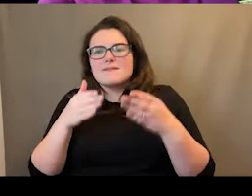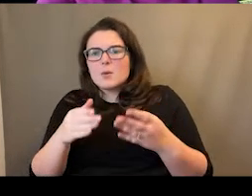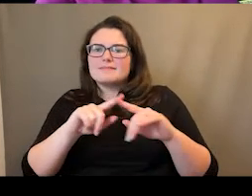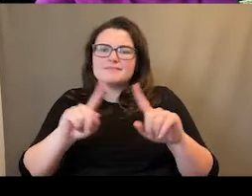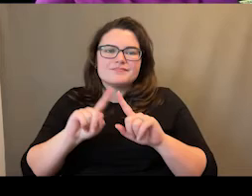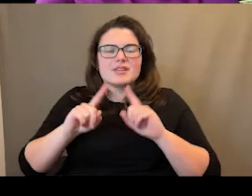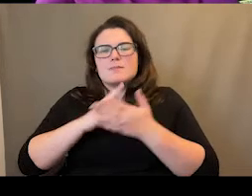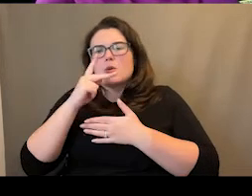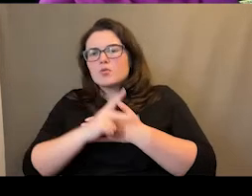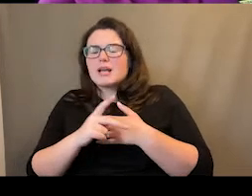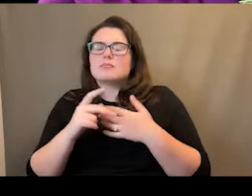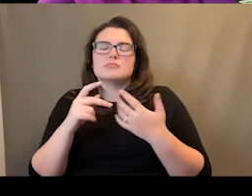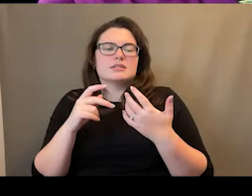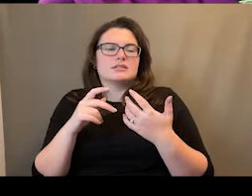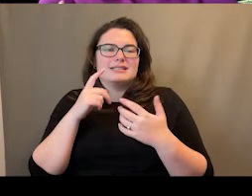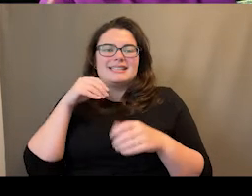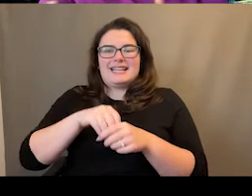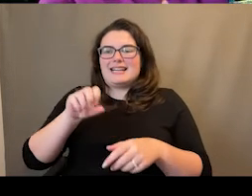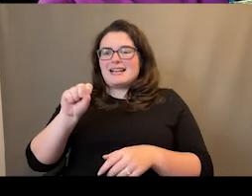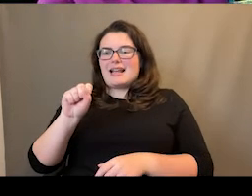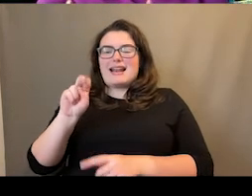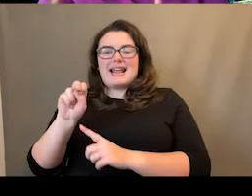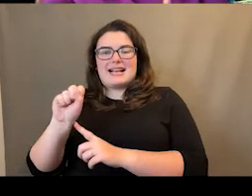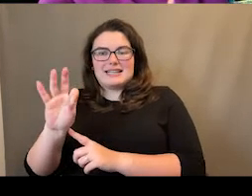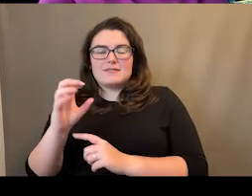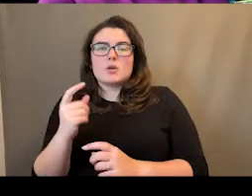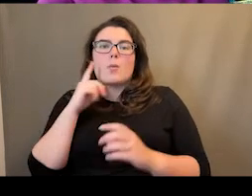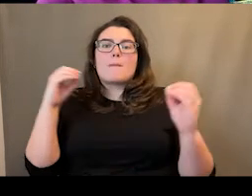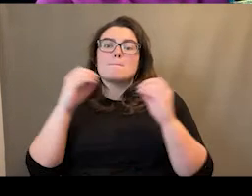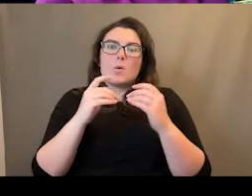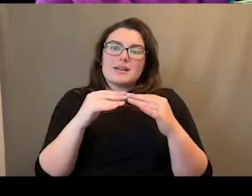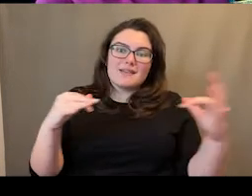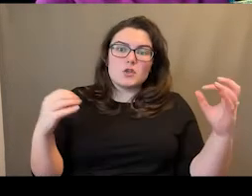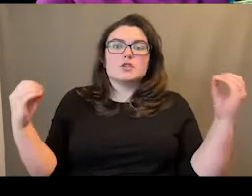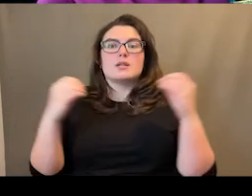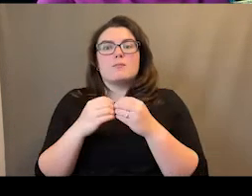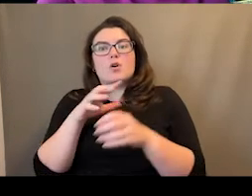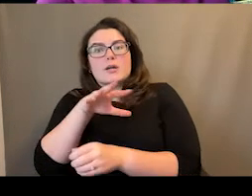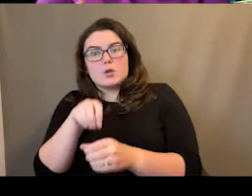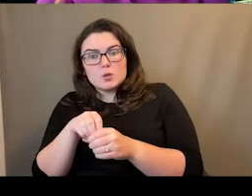so the more diverse and inclusive and interdisciplinary,